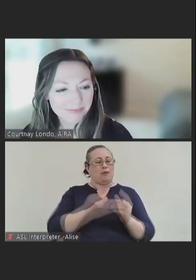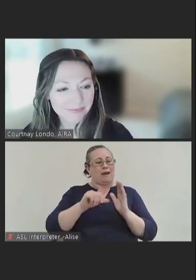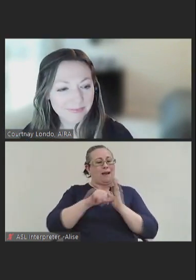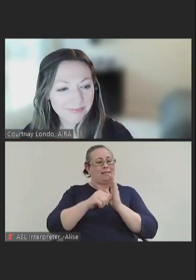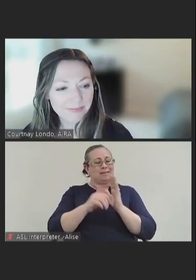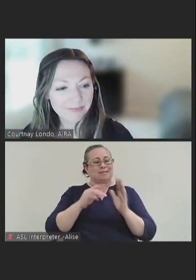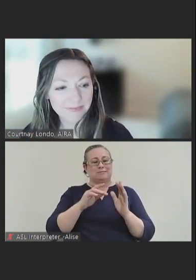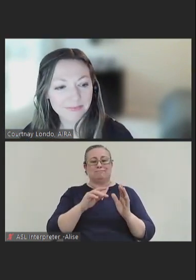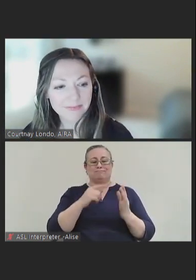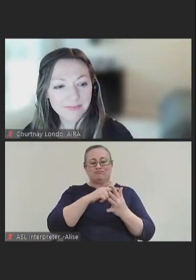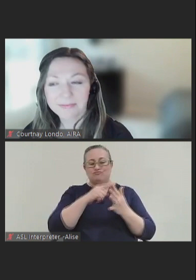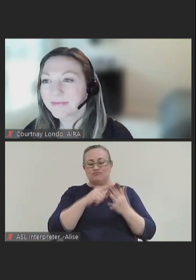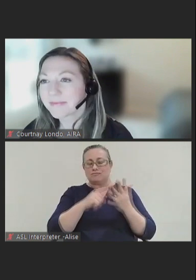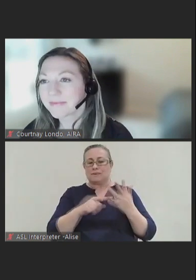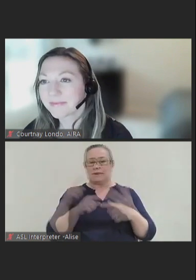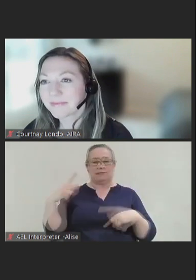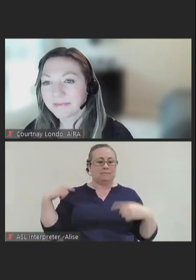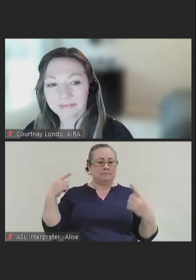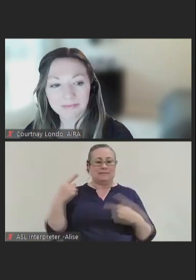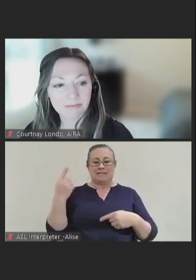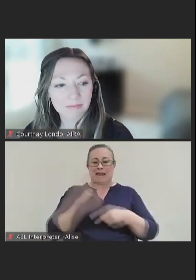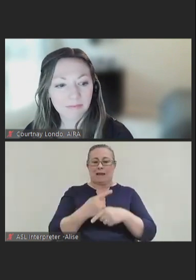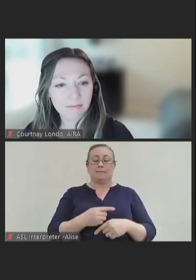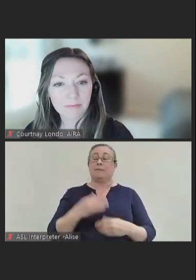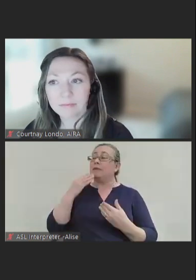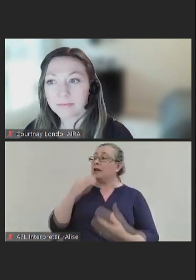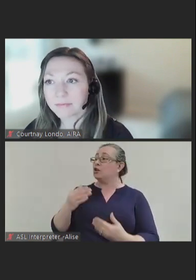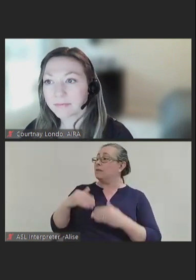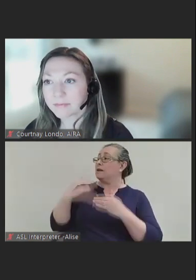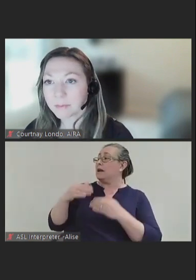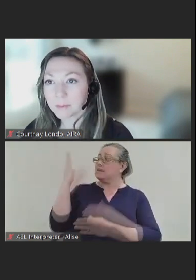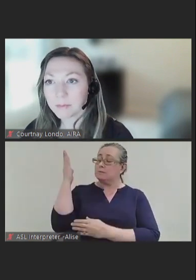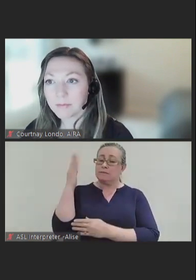Robert Hopkins: Thank you very much, Courtney. Our next presentation is from